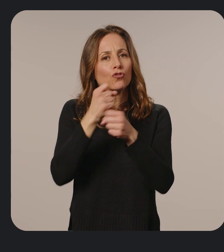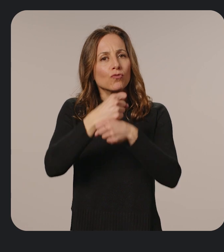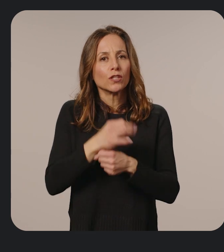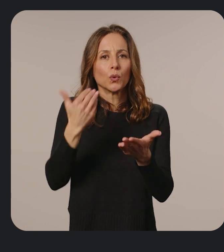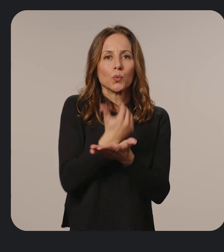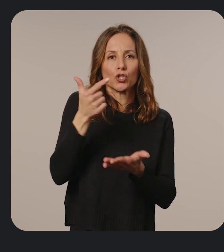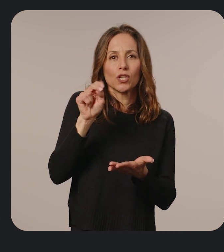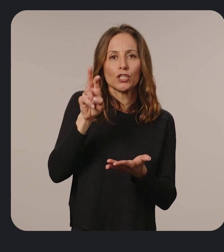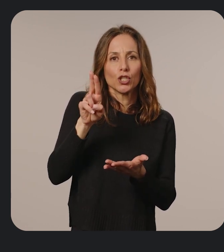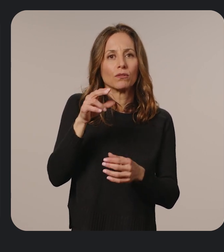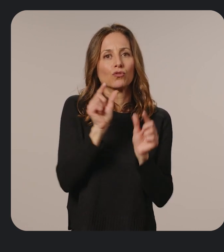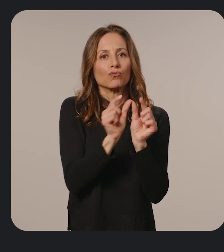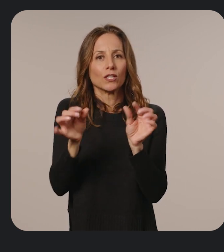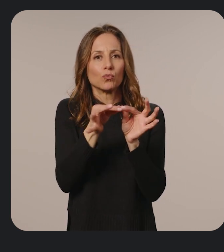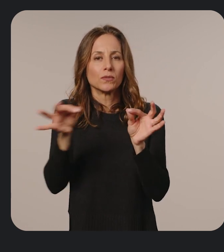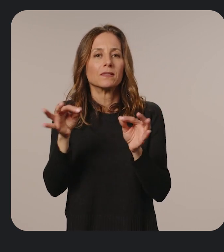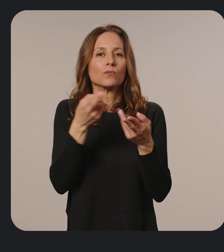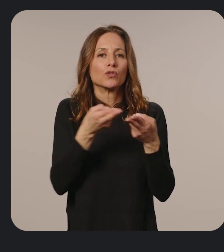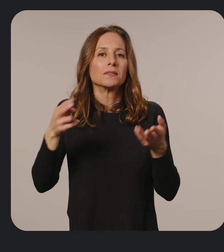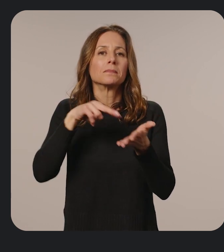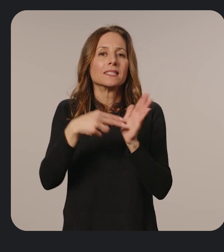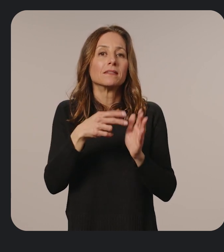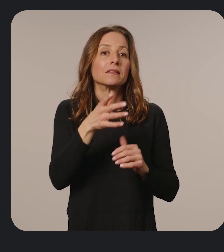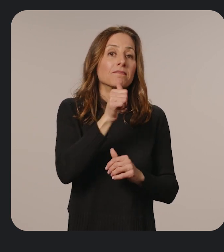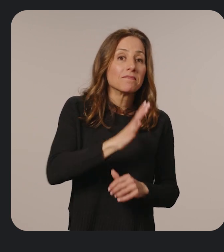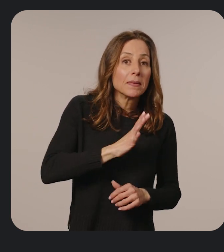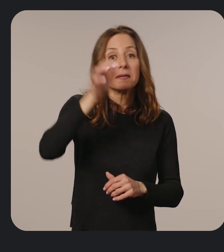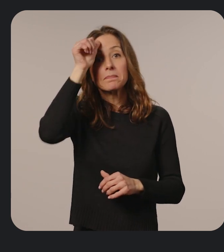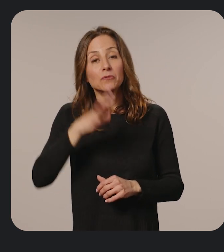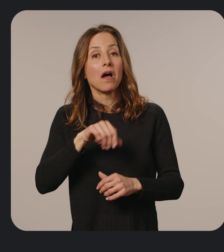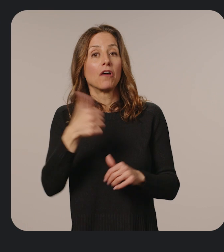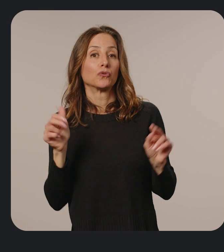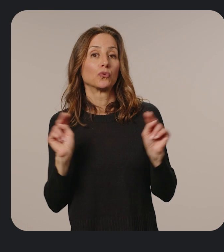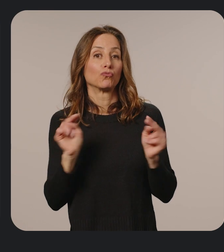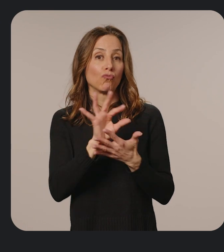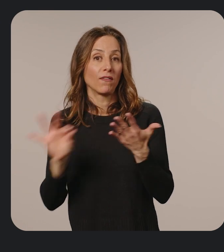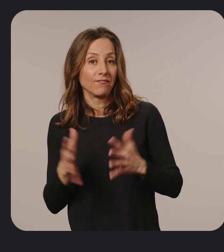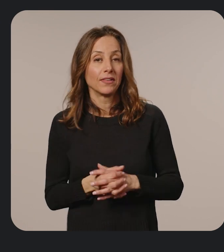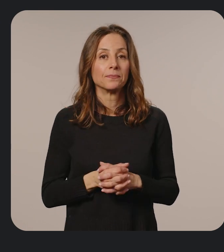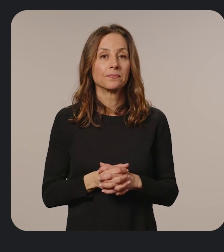which supports the creation of new gender qualified string resources such as feminine, masculine, and neutral